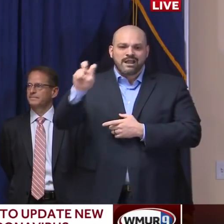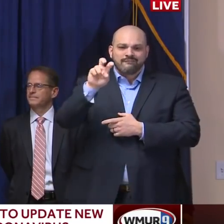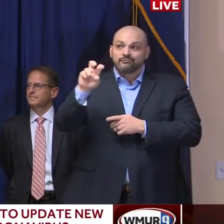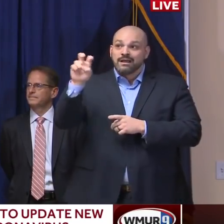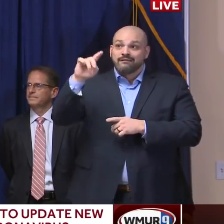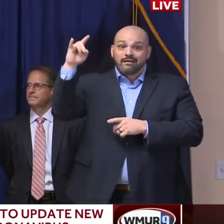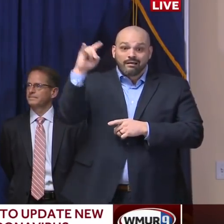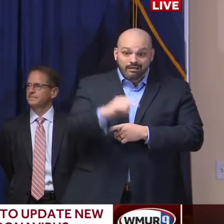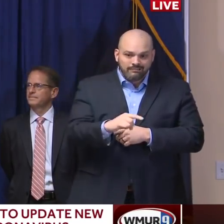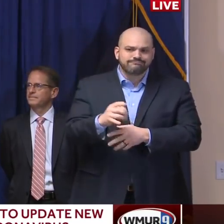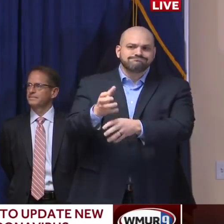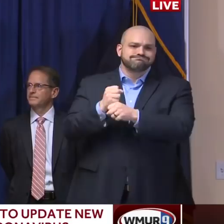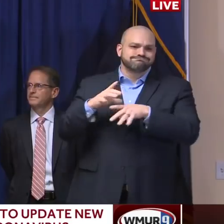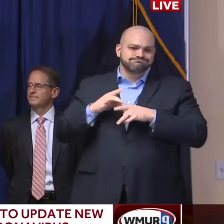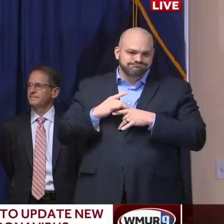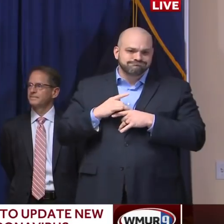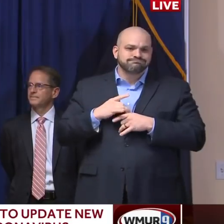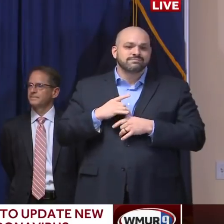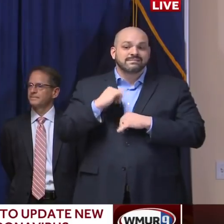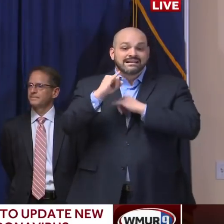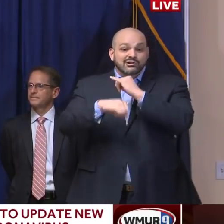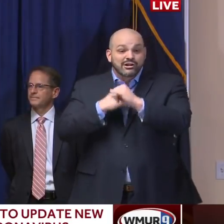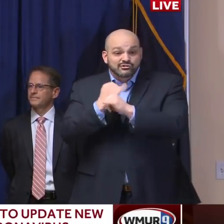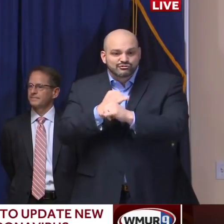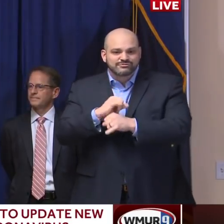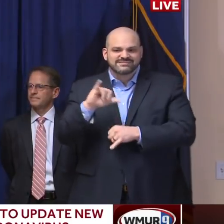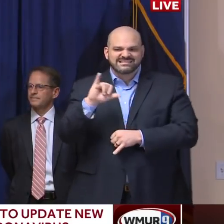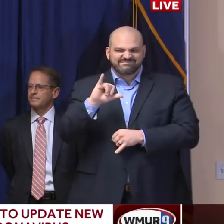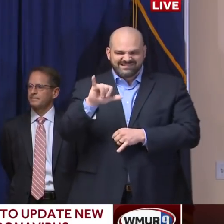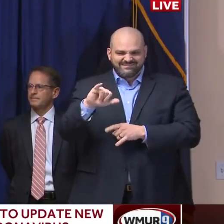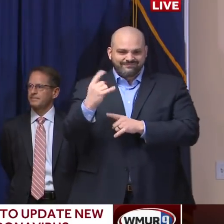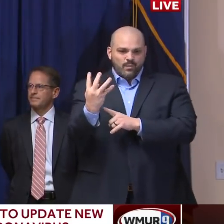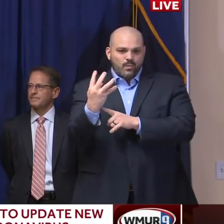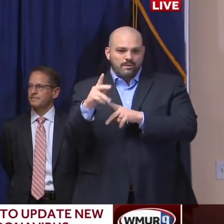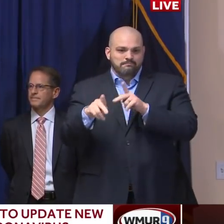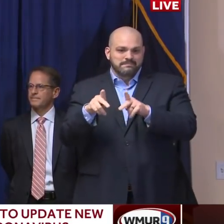ALL OF THESE NEW CASES ARE BELIEVED TO BE TRAVEL RELATED.